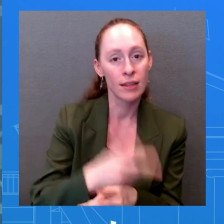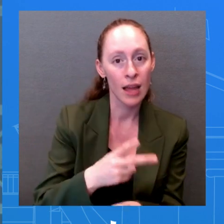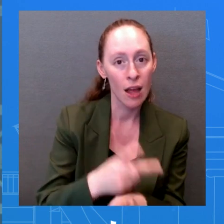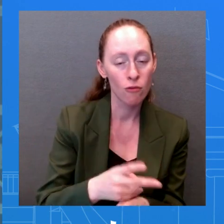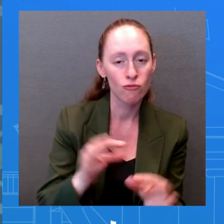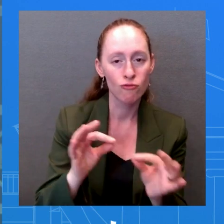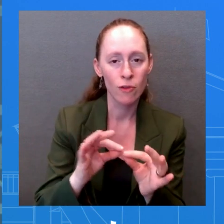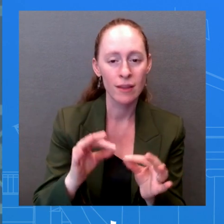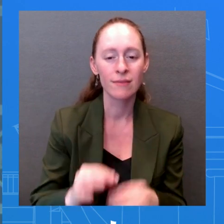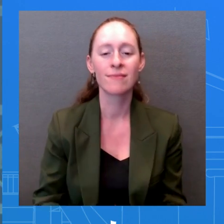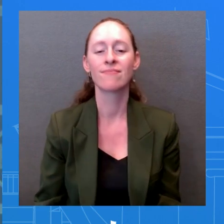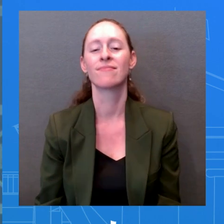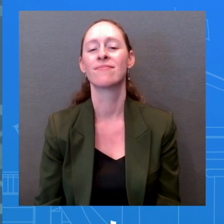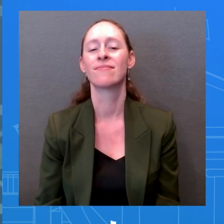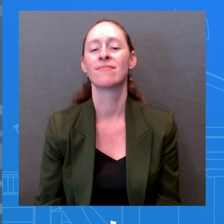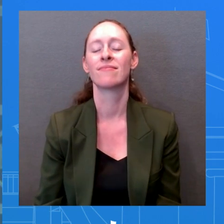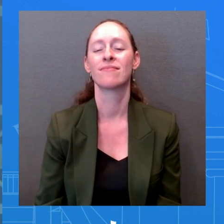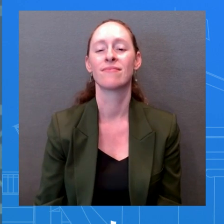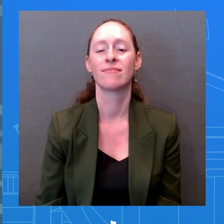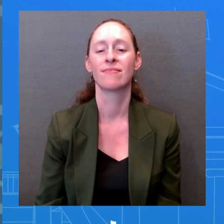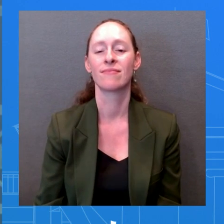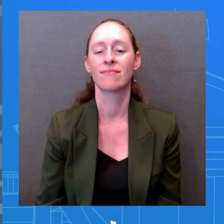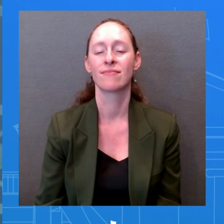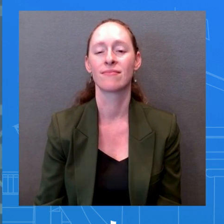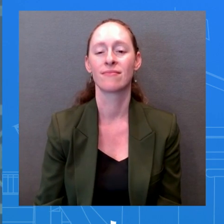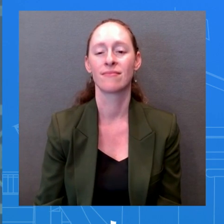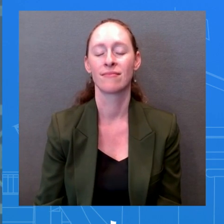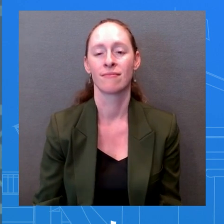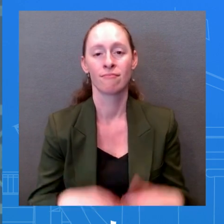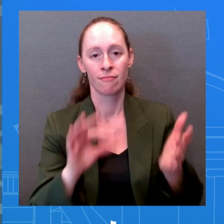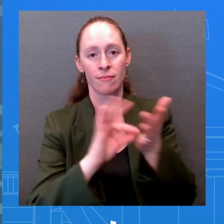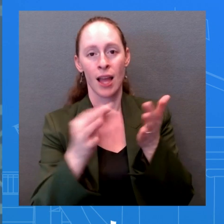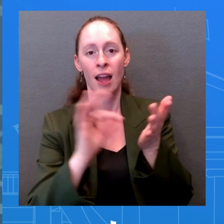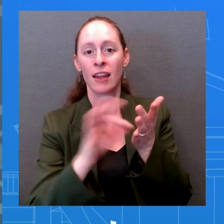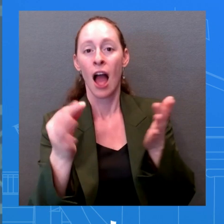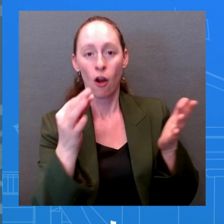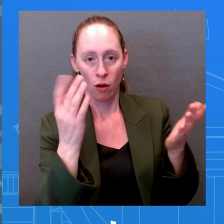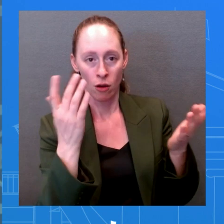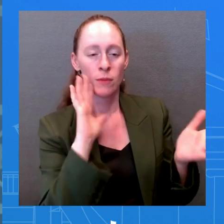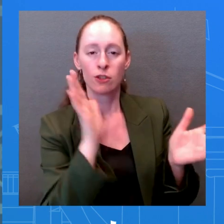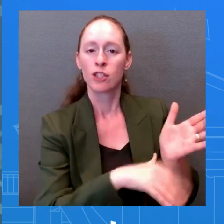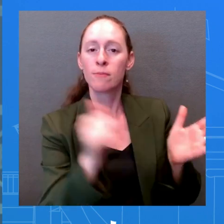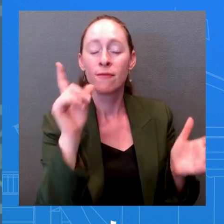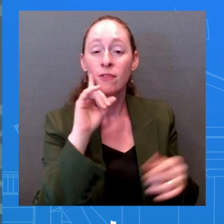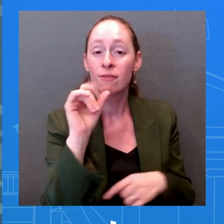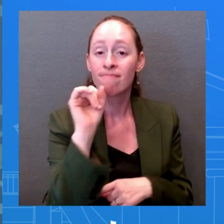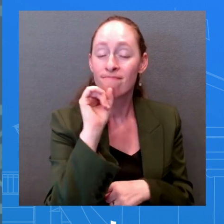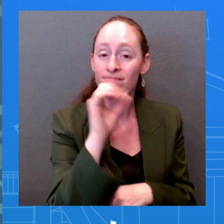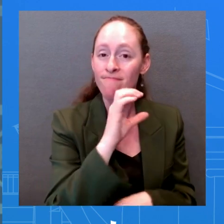which is important, which is a fight that members of Congress and the President included,